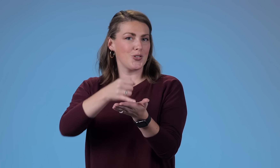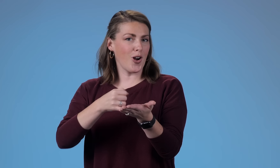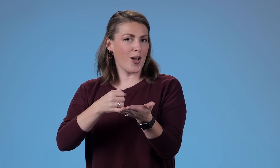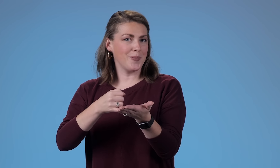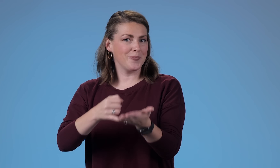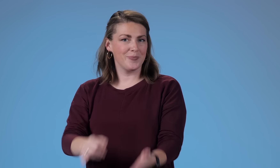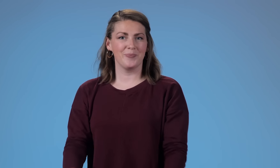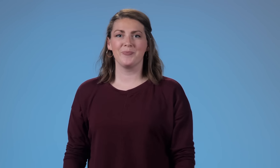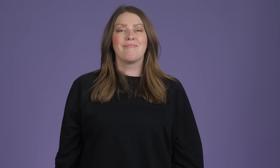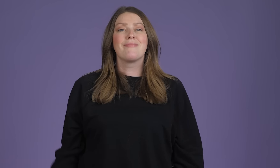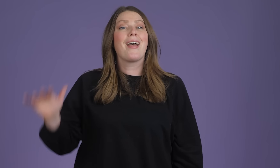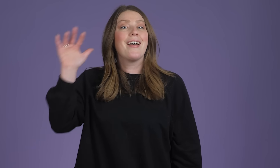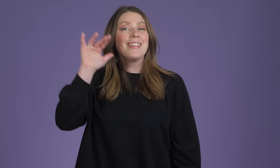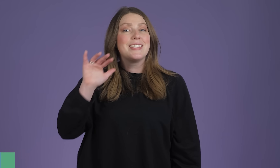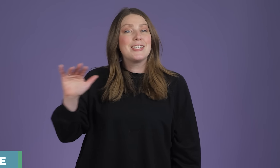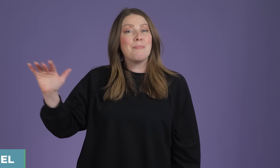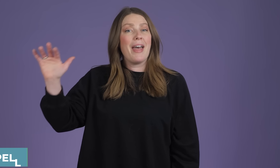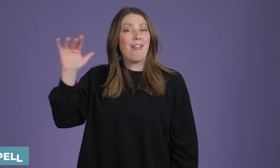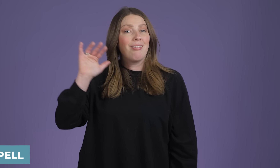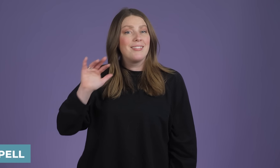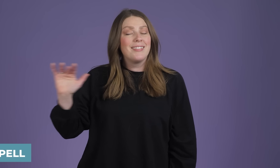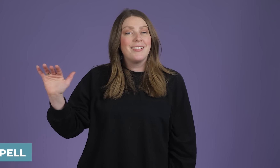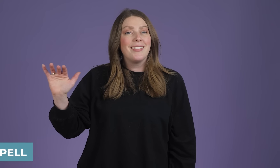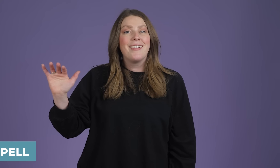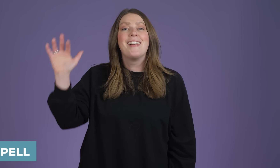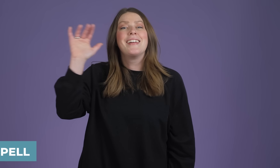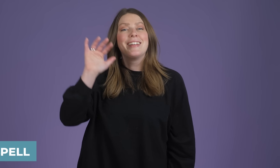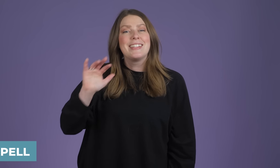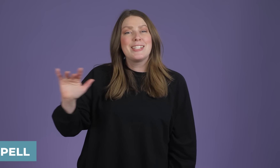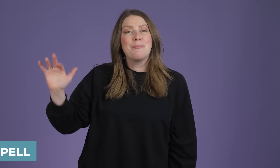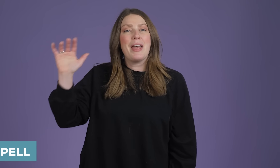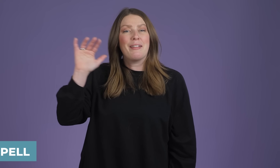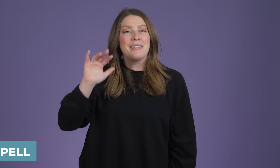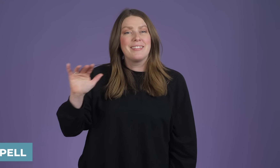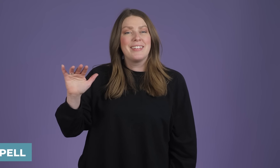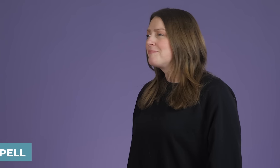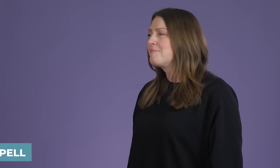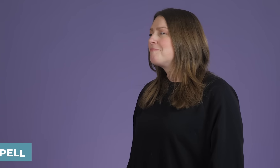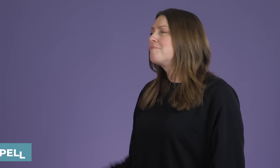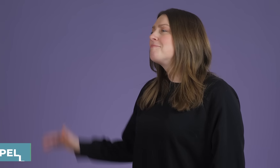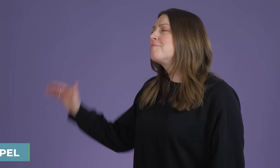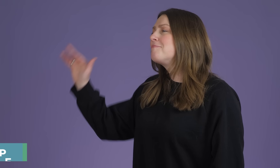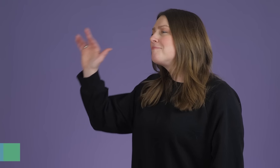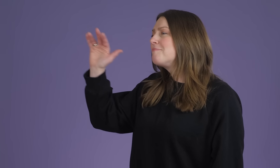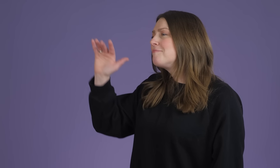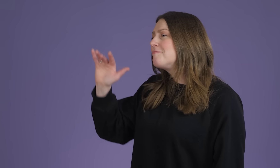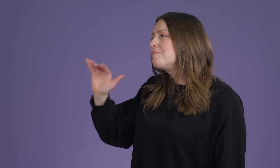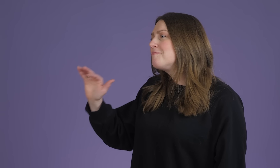Draw. Spell. Spell your fingers.